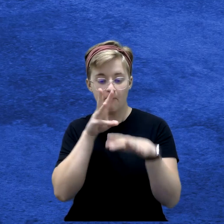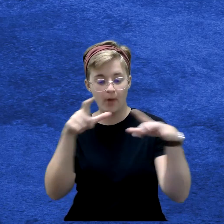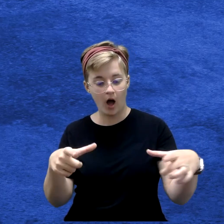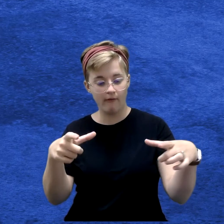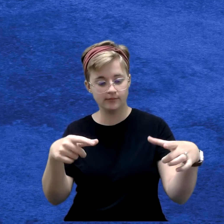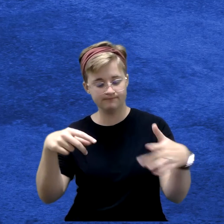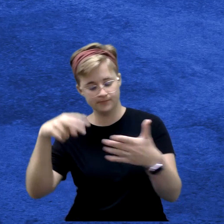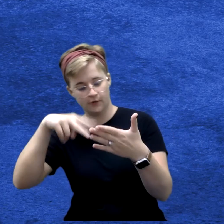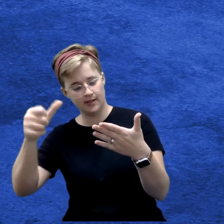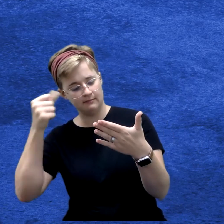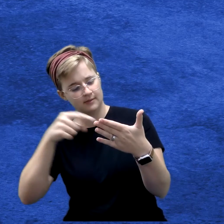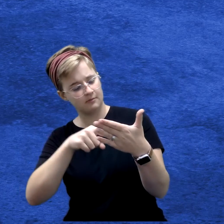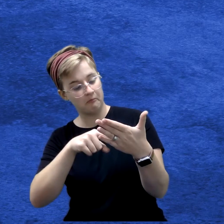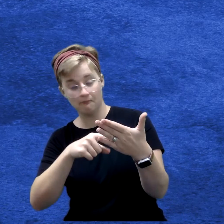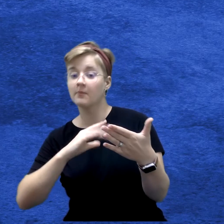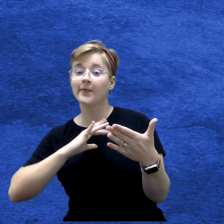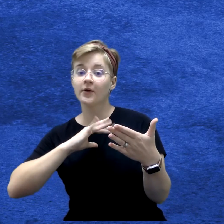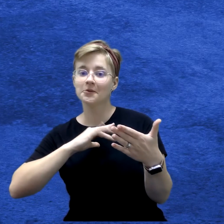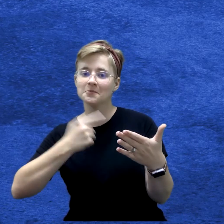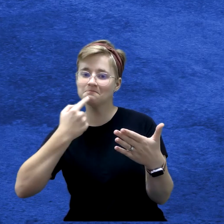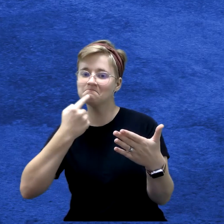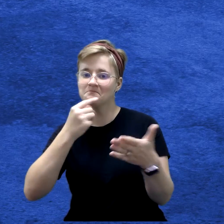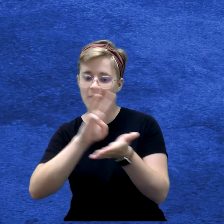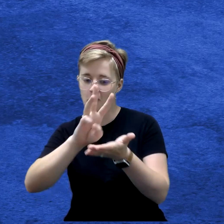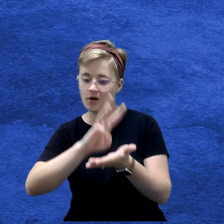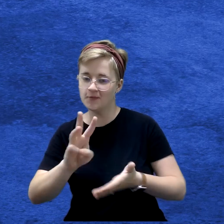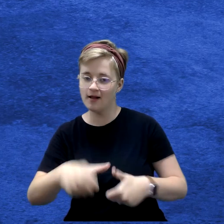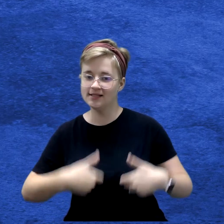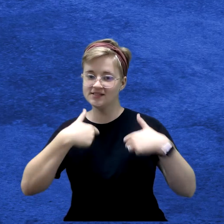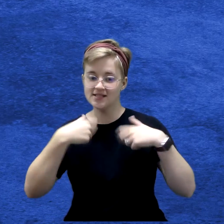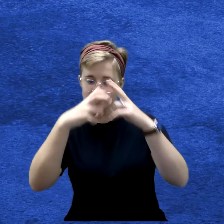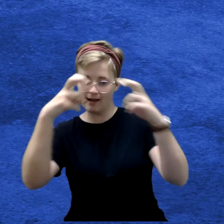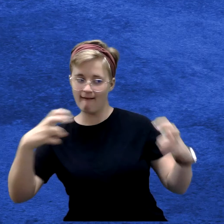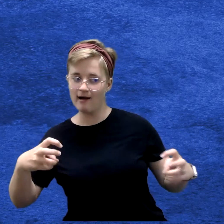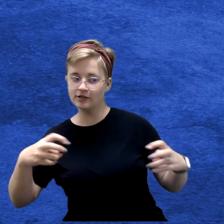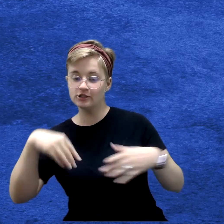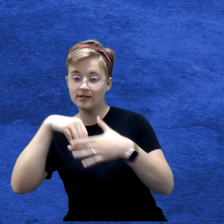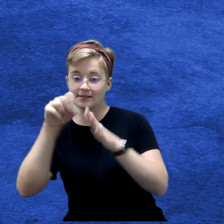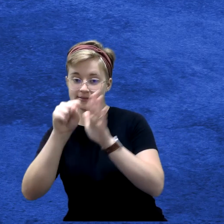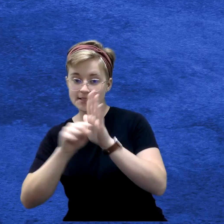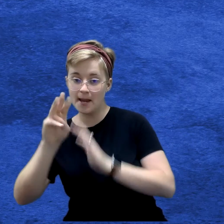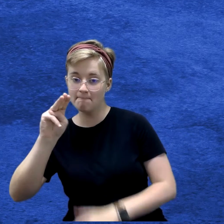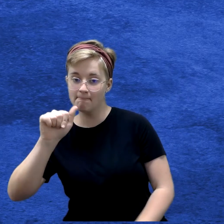It says here that Wallis Wallace lives in a castle in Maine! Wouldn’t that be neat?” Dink grinned.